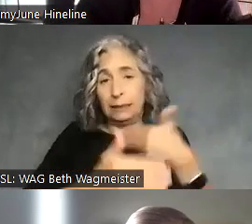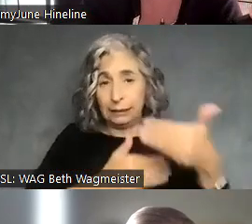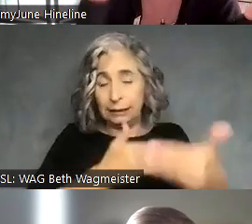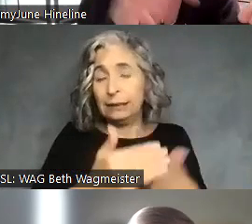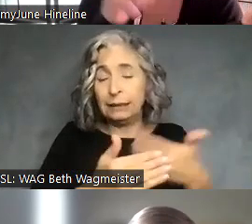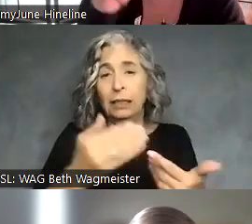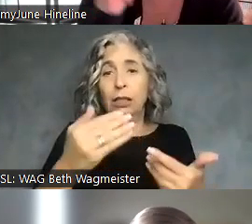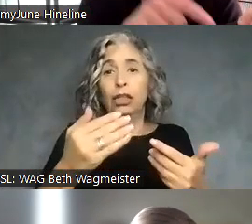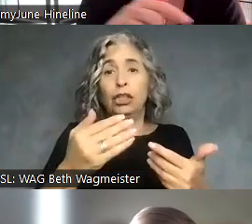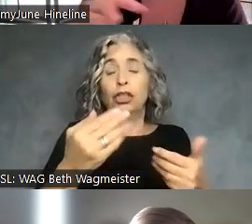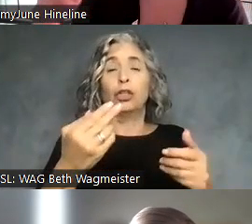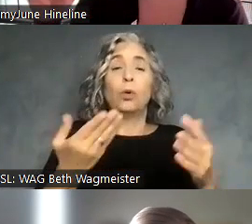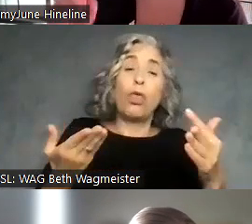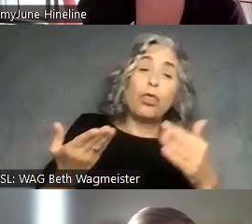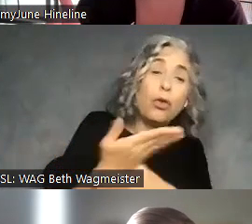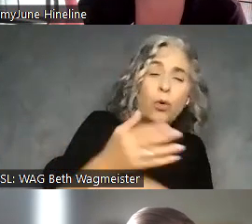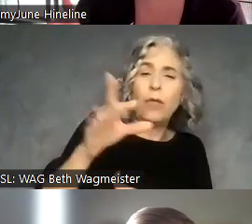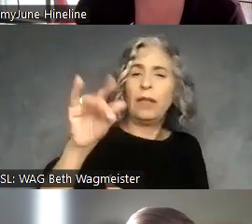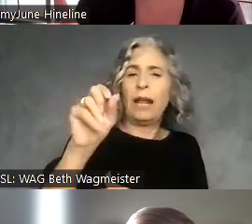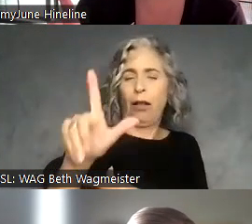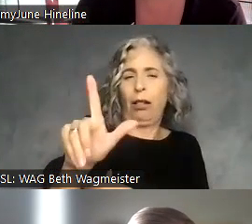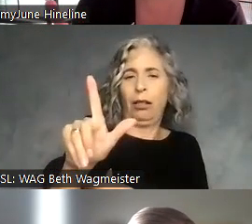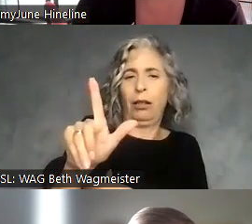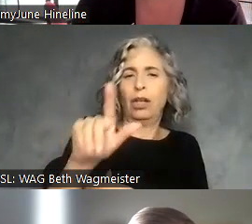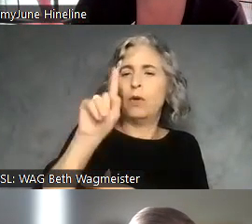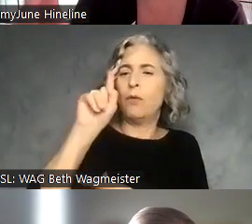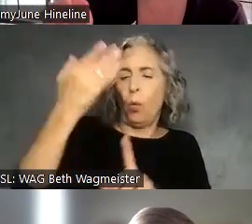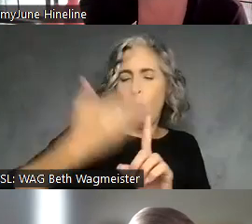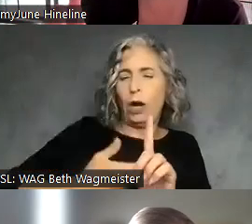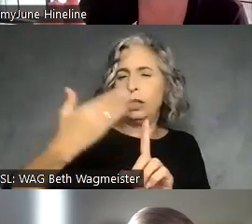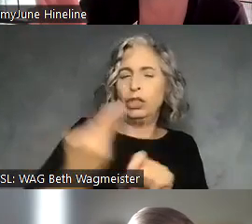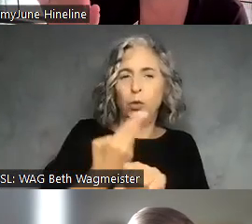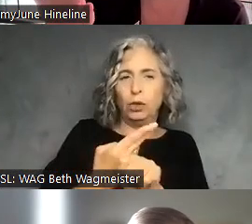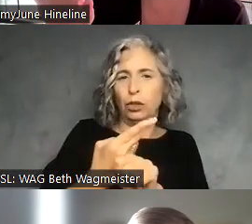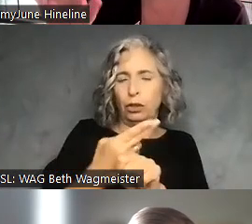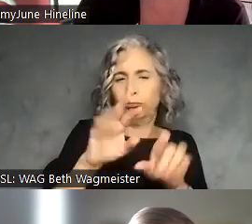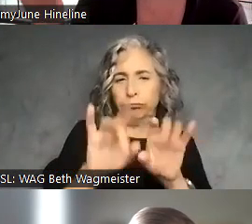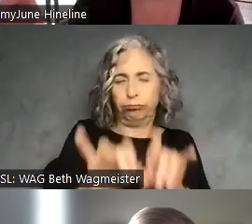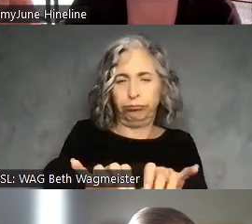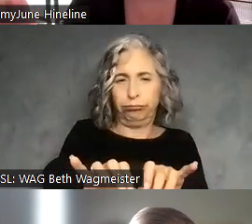it pings something back and forth. Or you have to enter that code every once in a while, the VPN